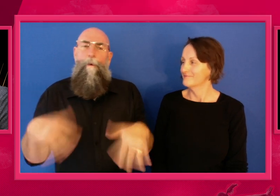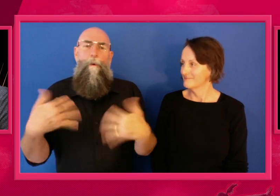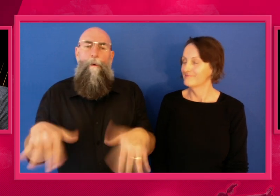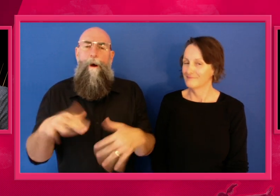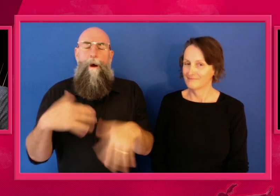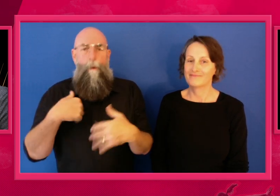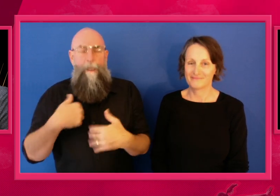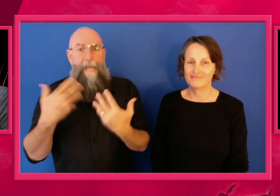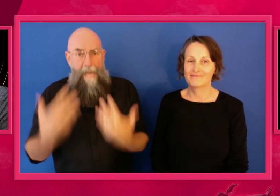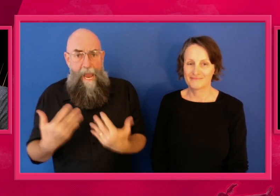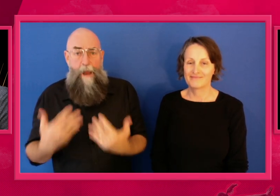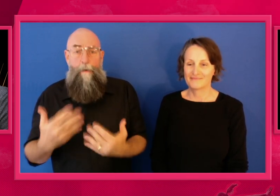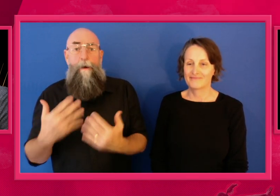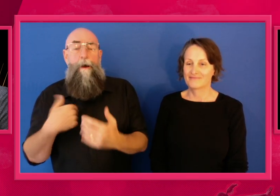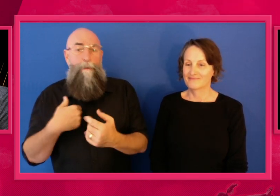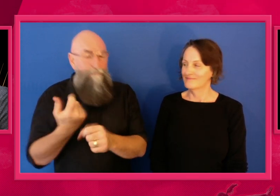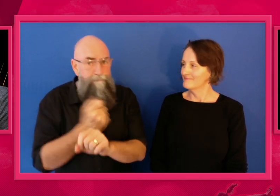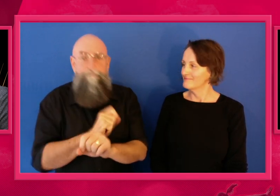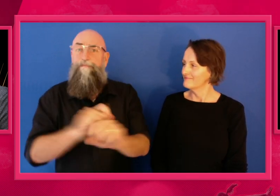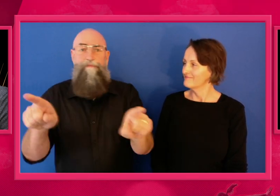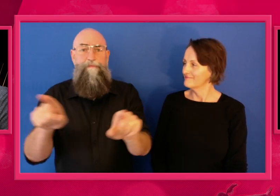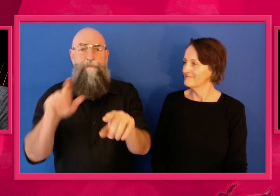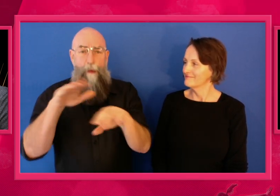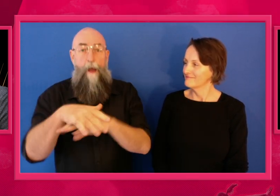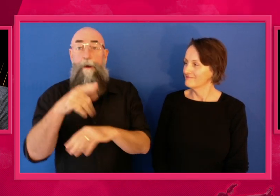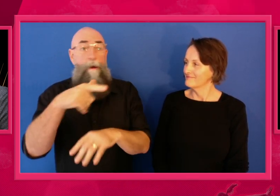the You Little Ripper love to Dan over the next couple of rounds. We want to see him